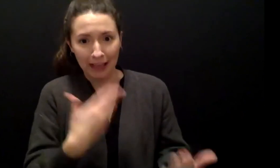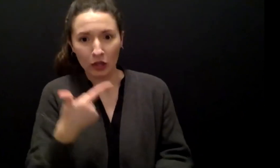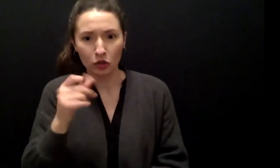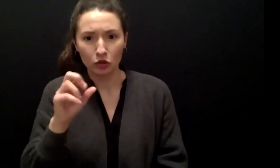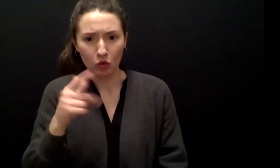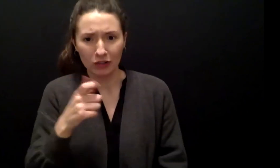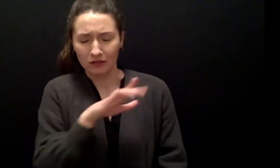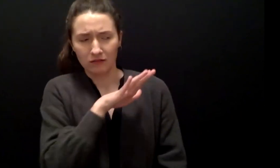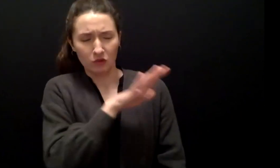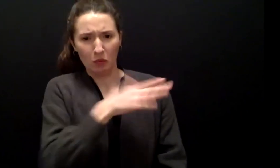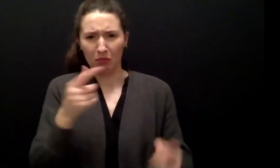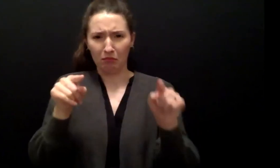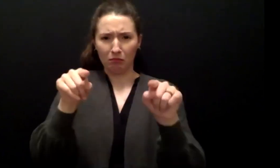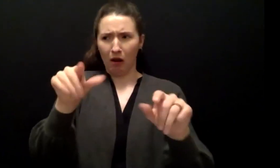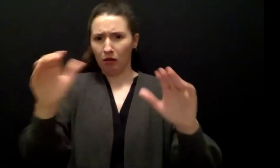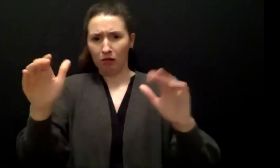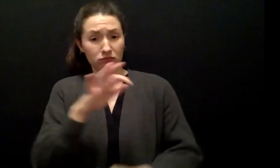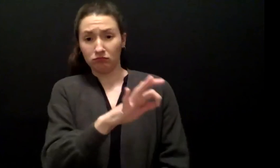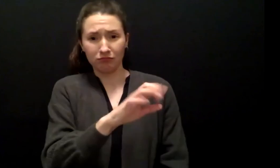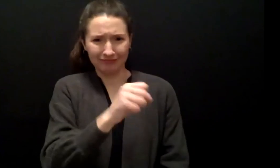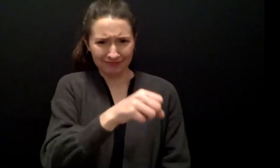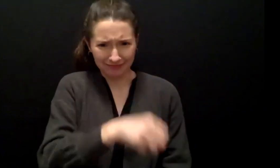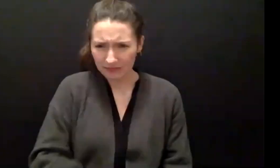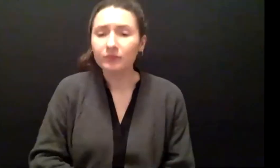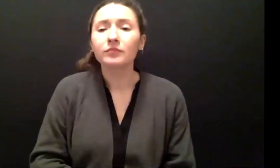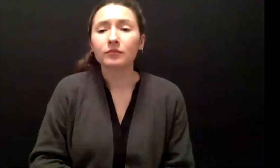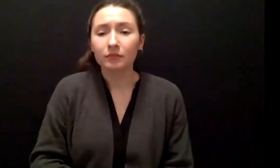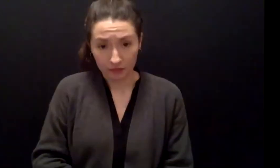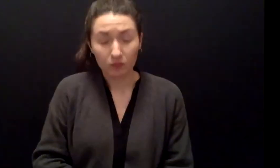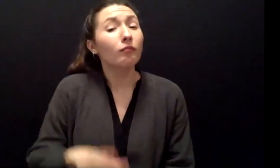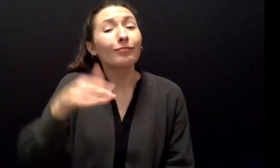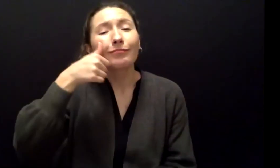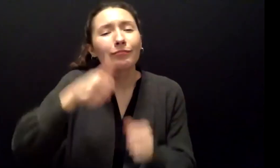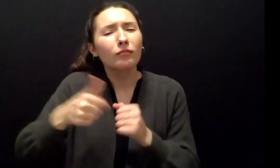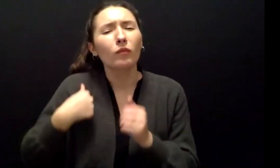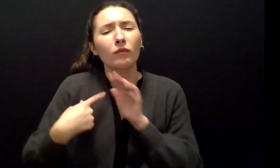looking at the protest that took place after George Floyd's death, I, I can't, we're not